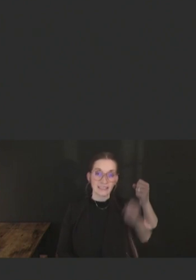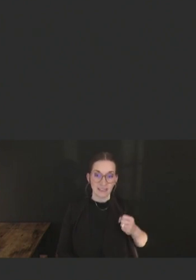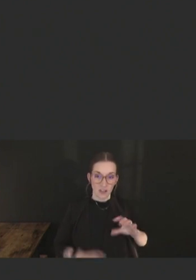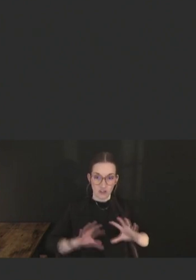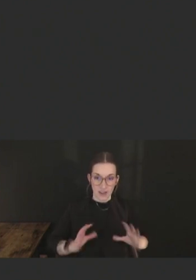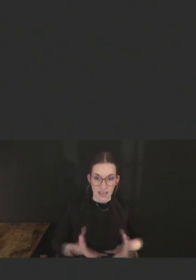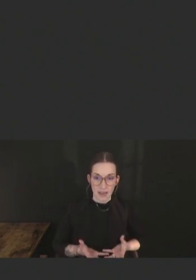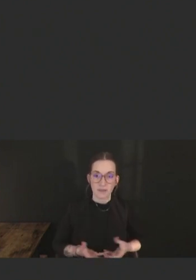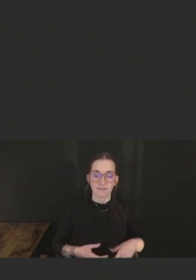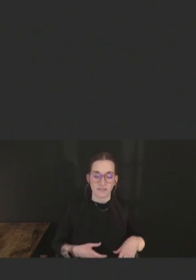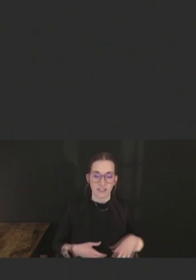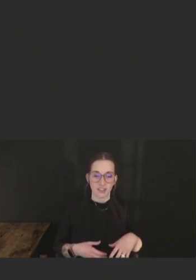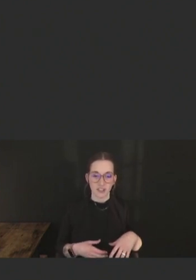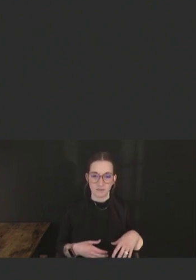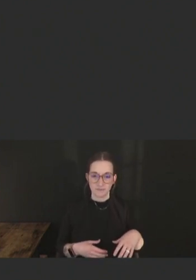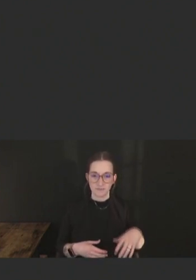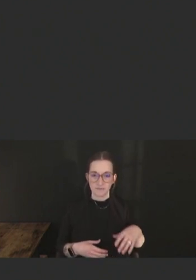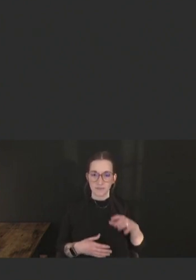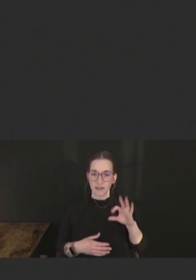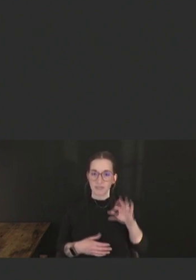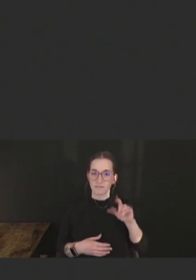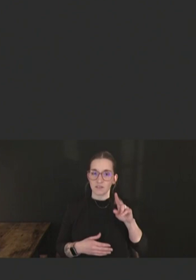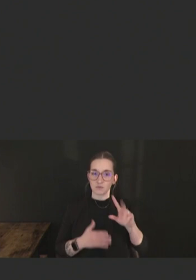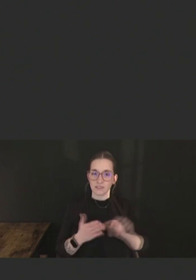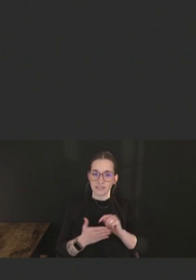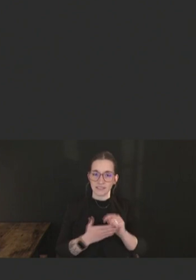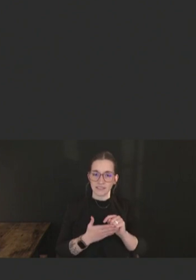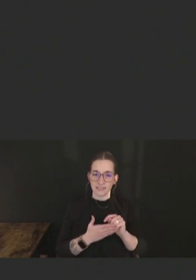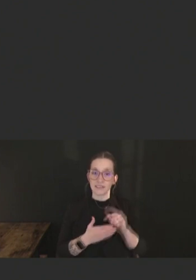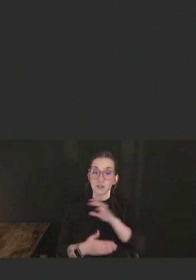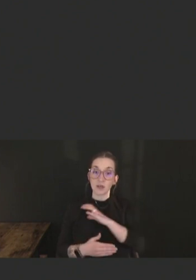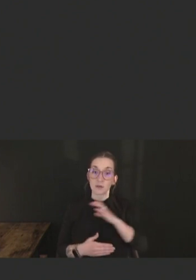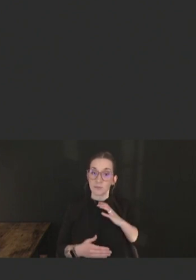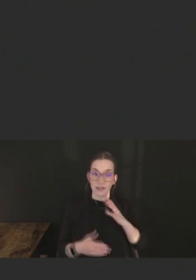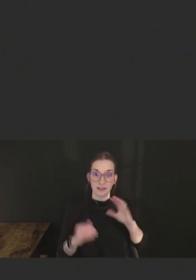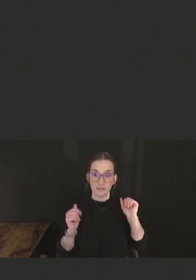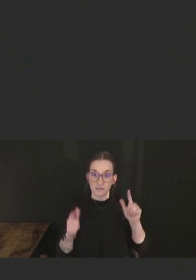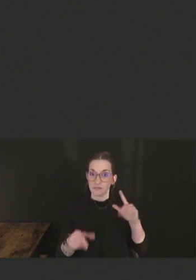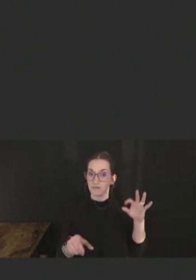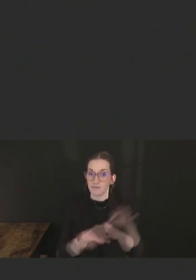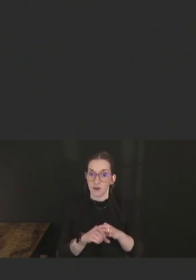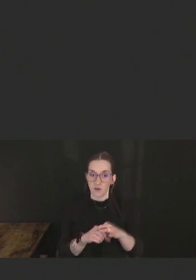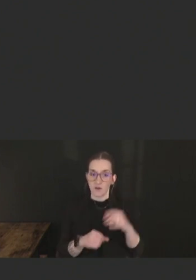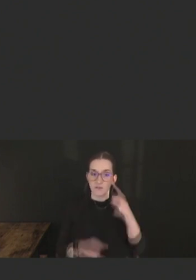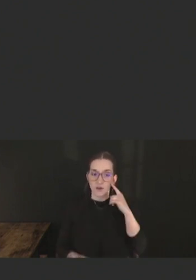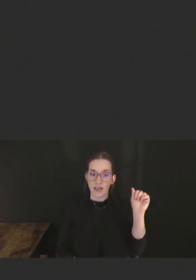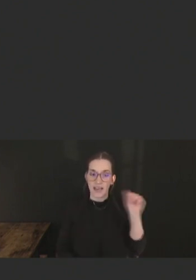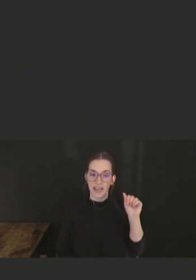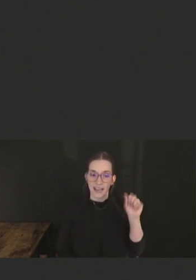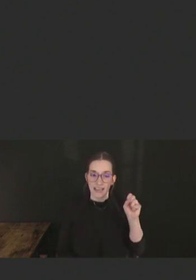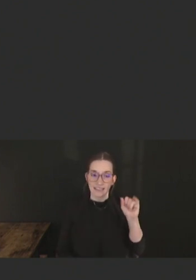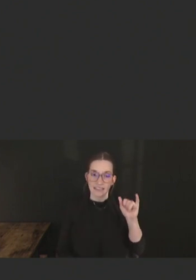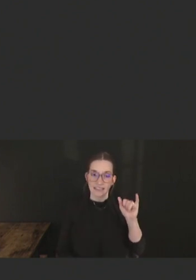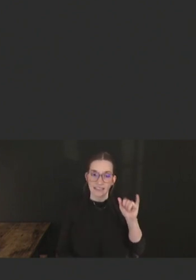The committee voted unanimously for the inclusion of the A/Sydney for the pandemic '09-like